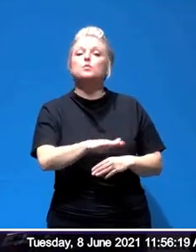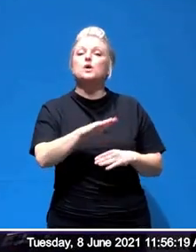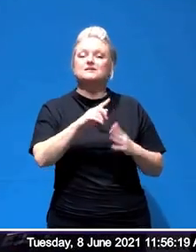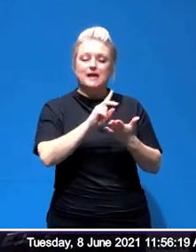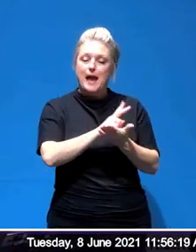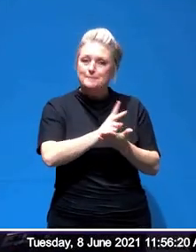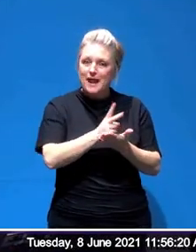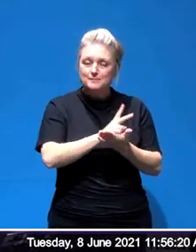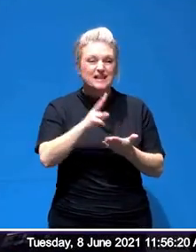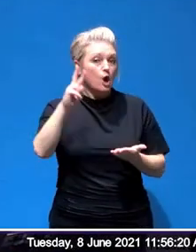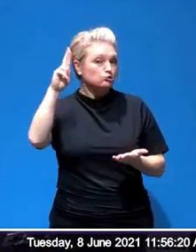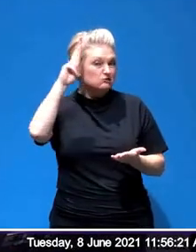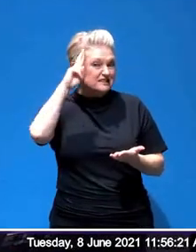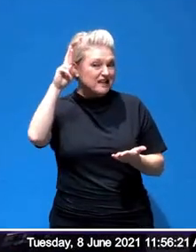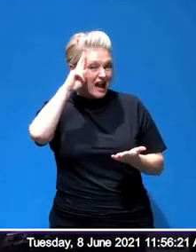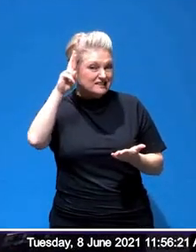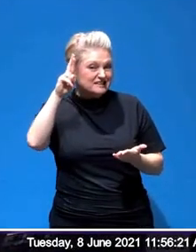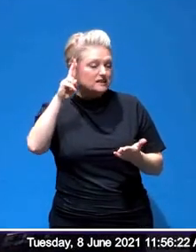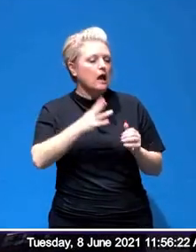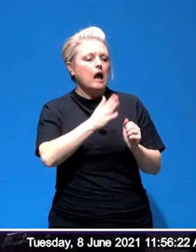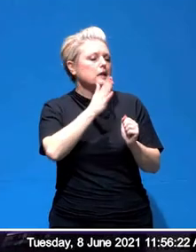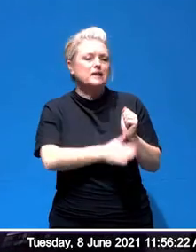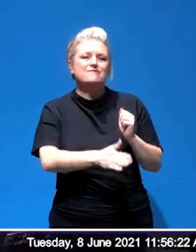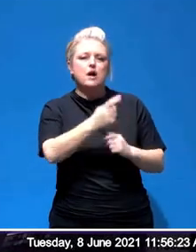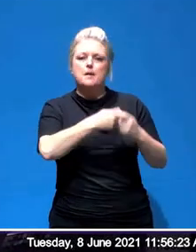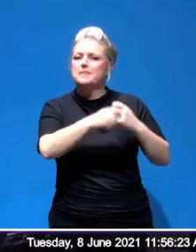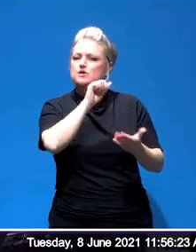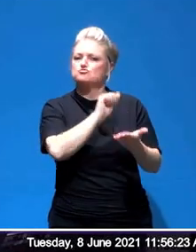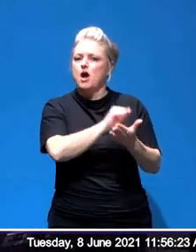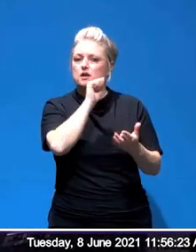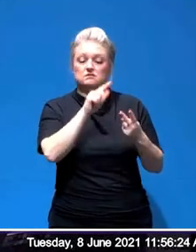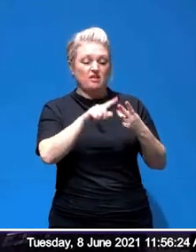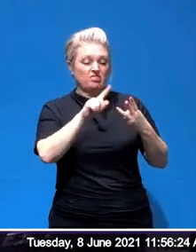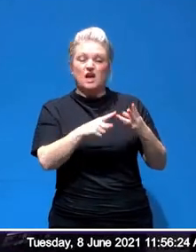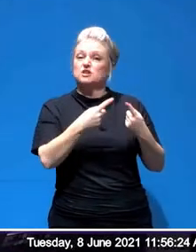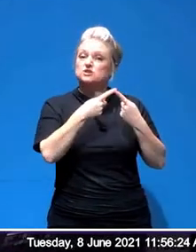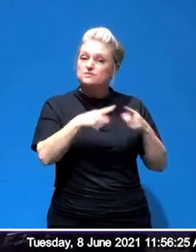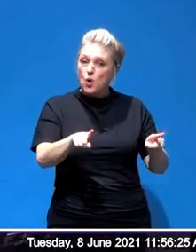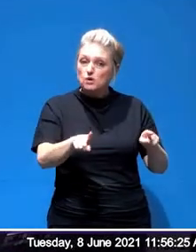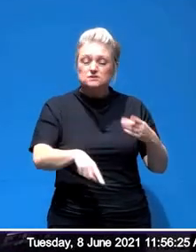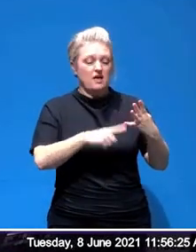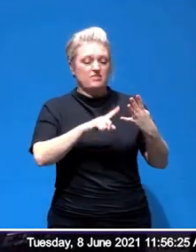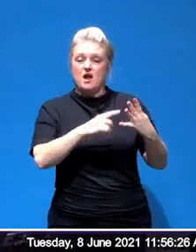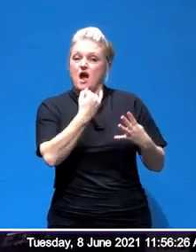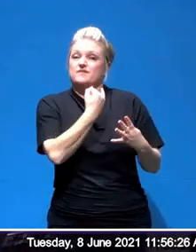I went through a broken marriage and then I had to face the guilt of not being able to provide the care that he needed when he became